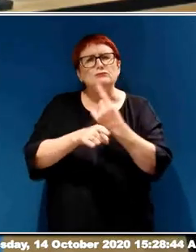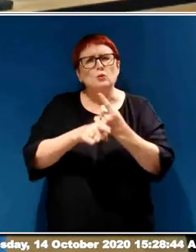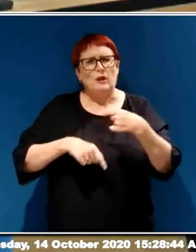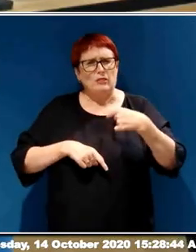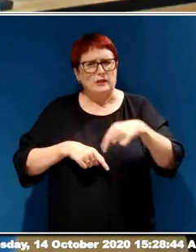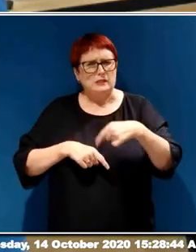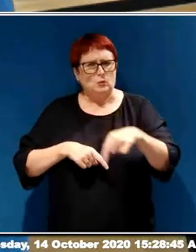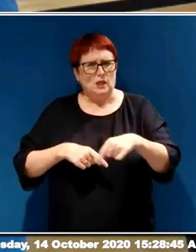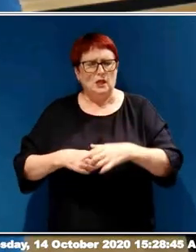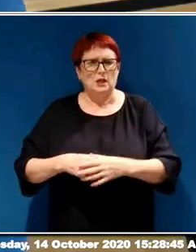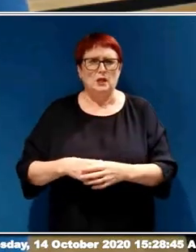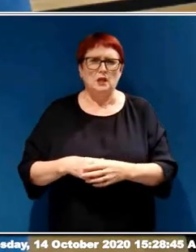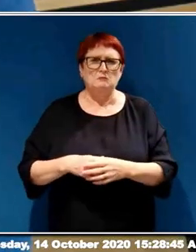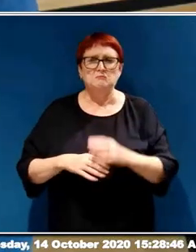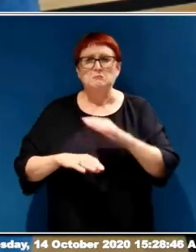behaviour support.